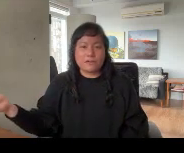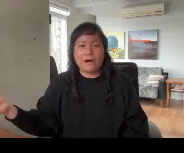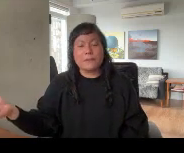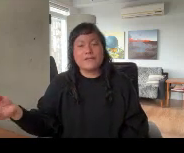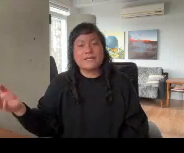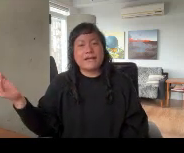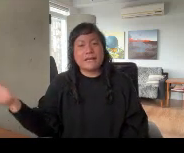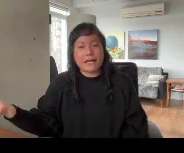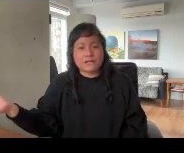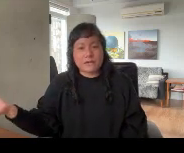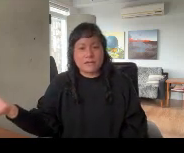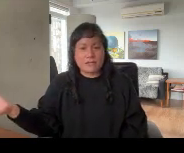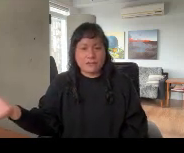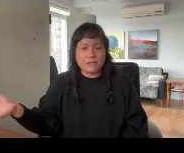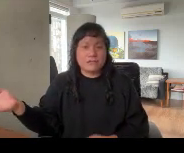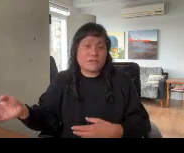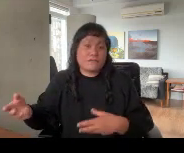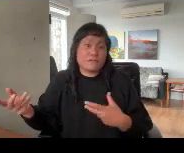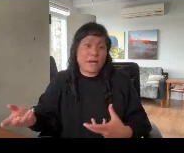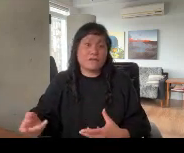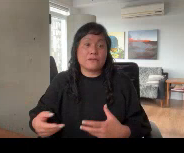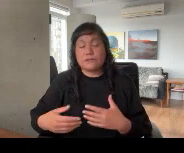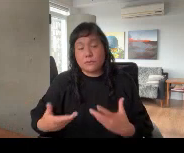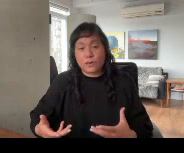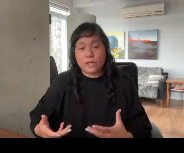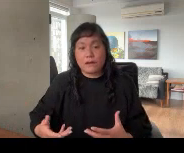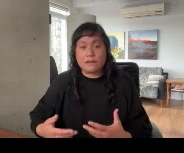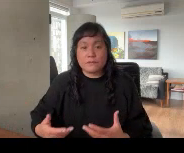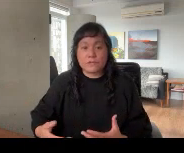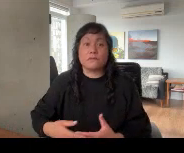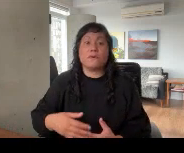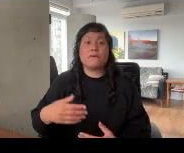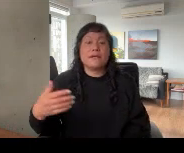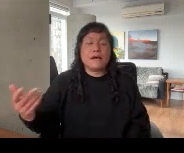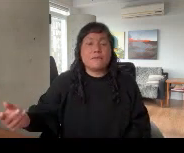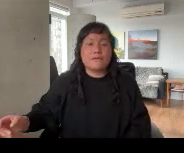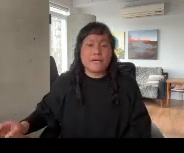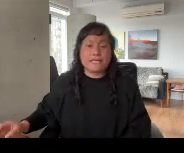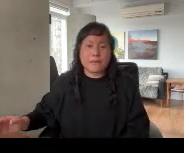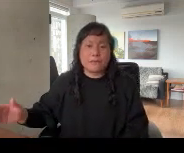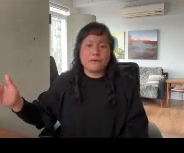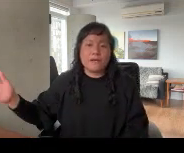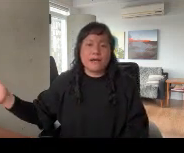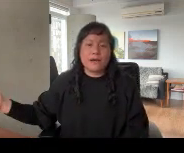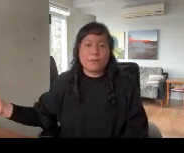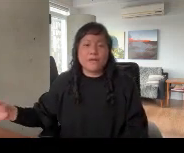other departments and executing these initiatives rather than working on them solo. For example,